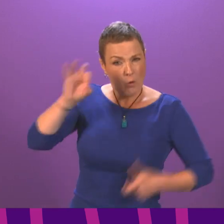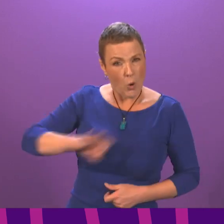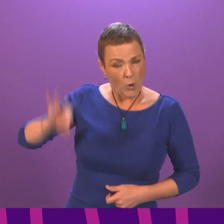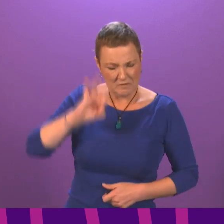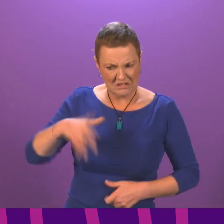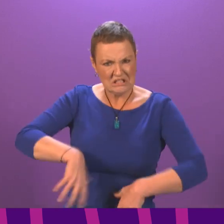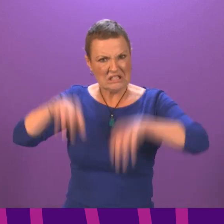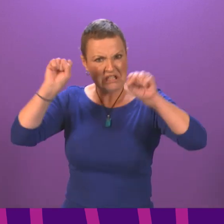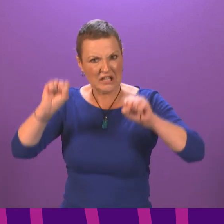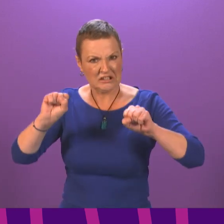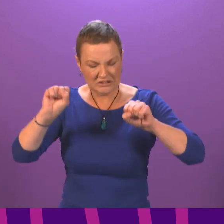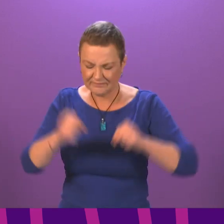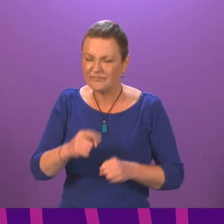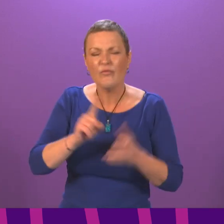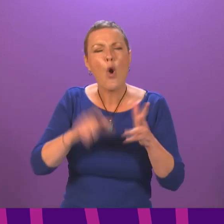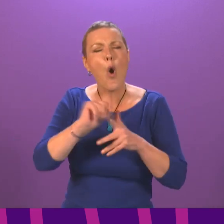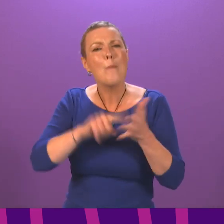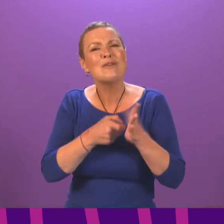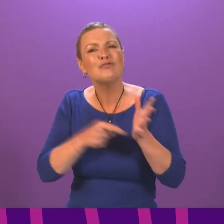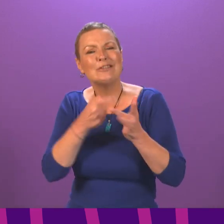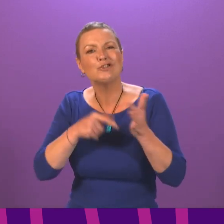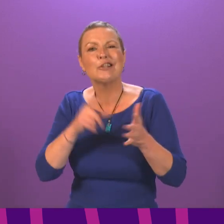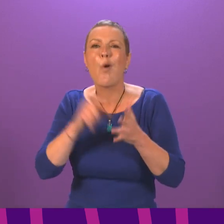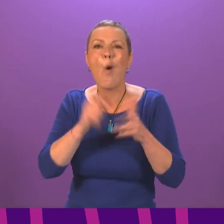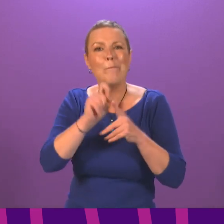koper, which is investigating care home deaths in Scotland. As part of the investigation,